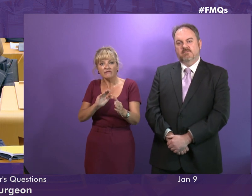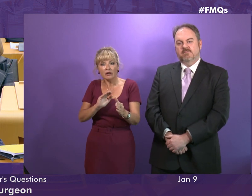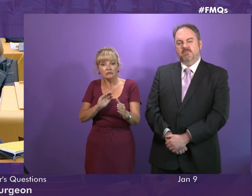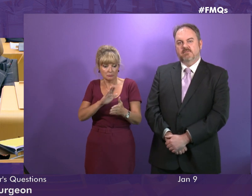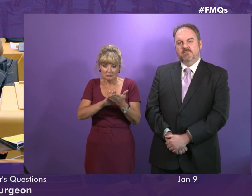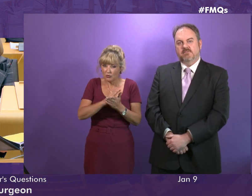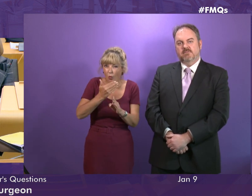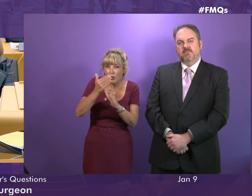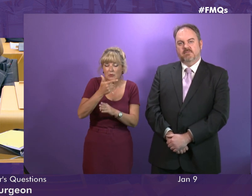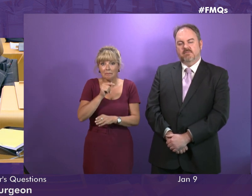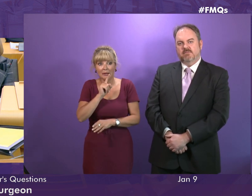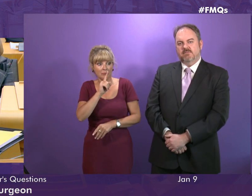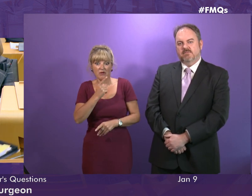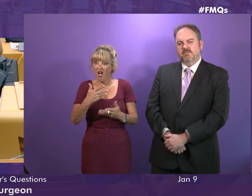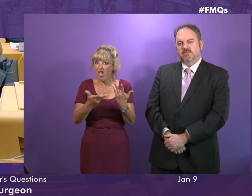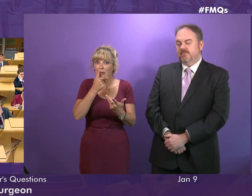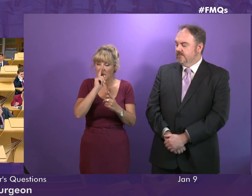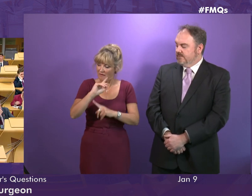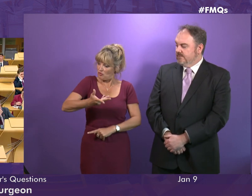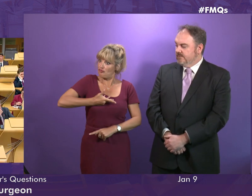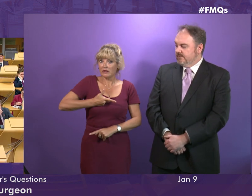else across the country have a right to expect.